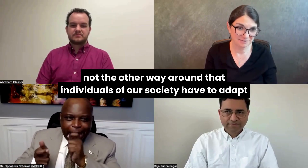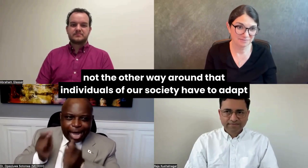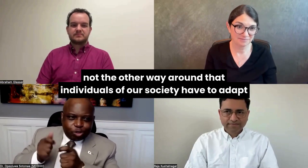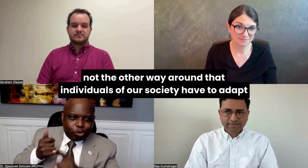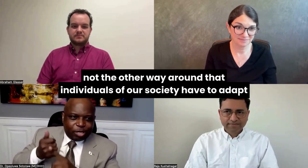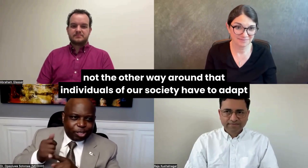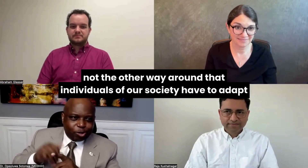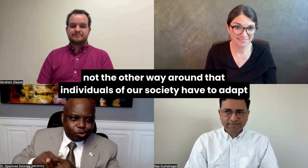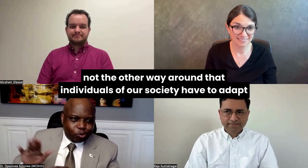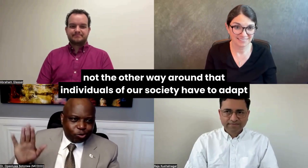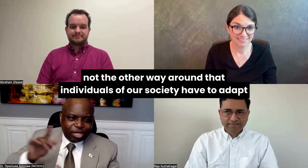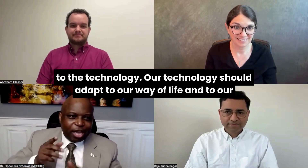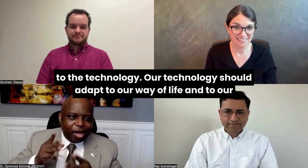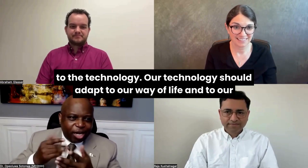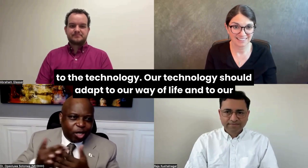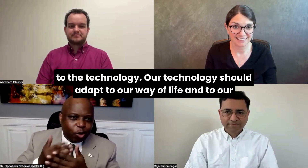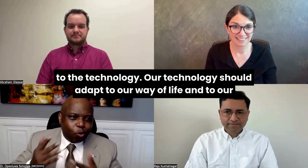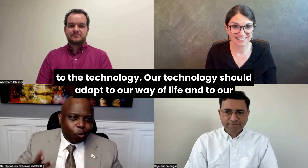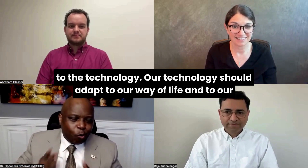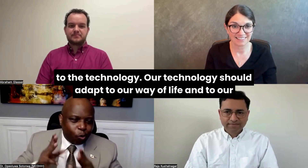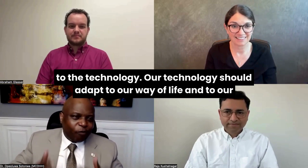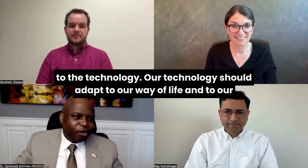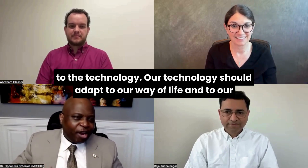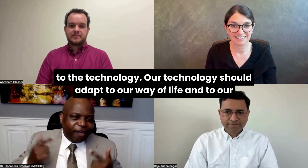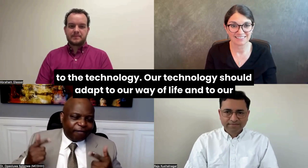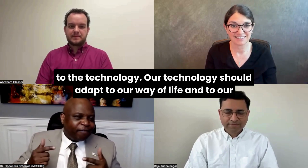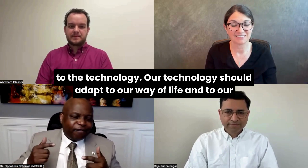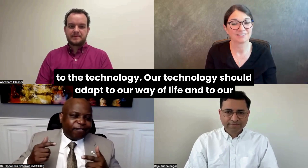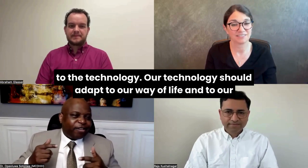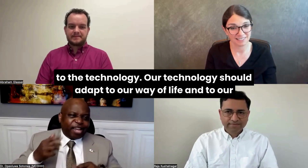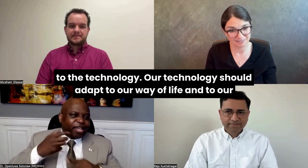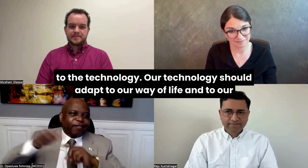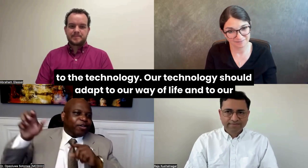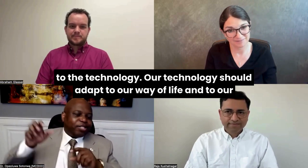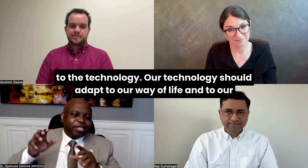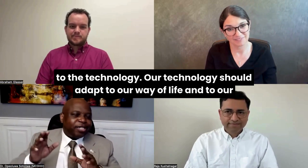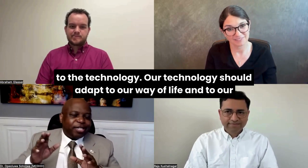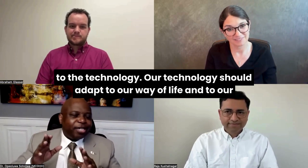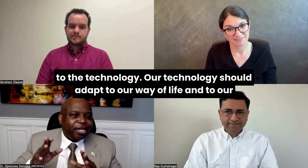to the technology. Our technology should adapt to our way of life and to our needs.